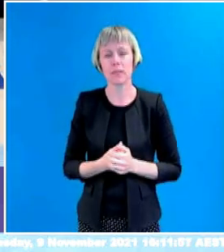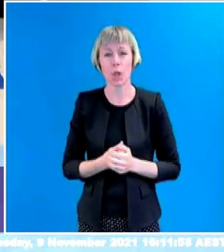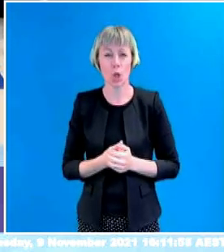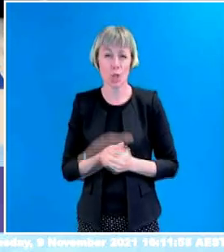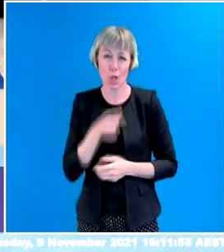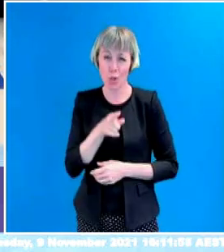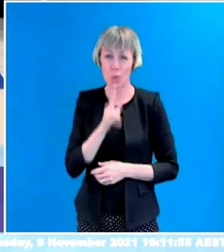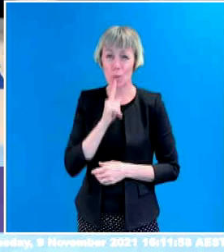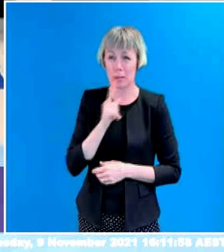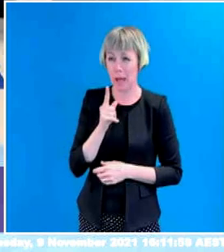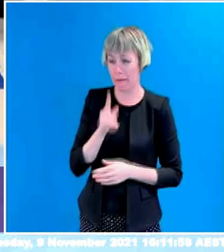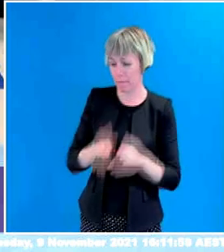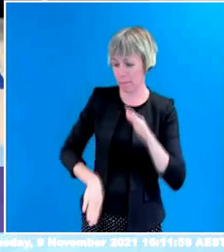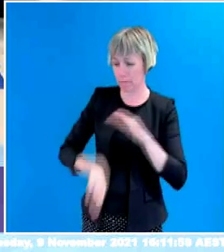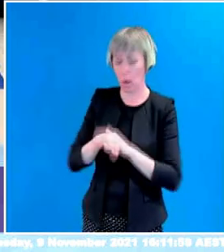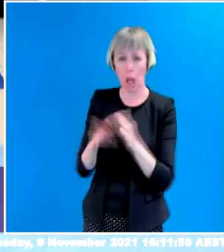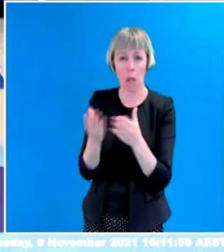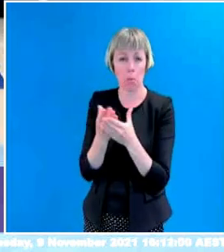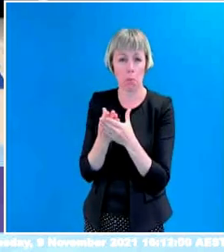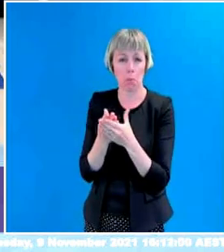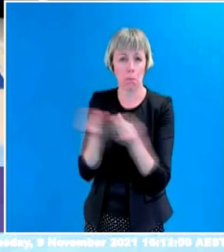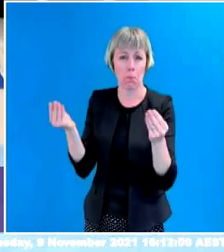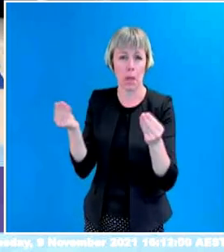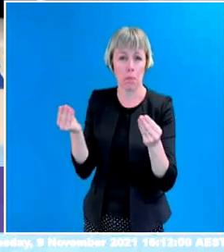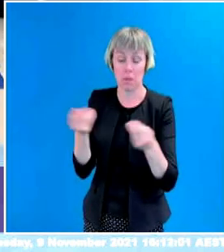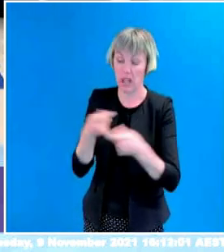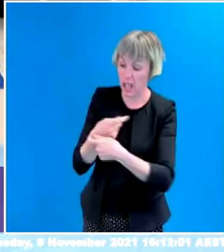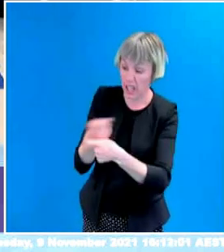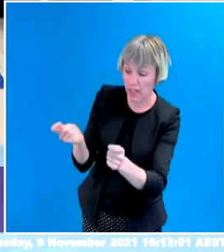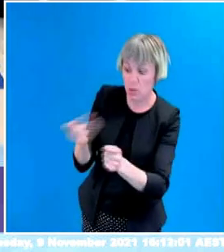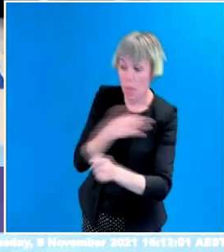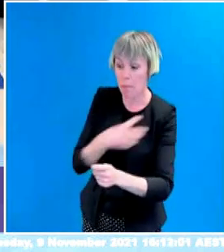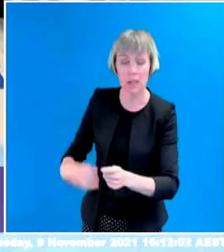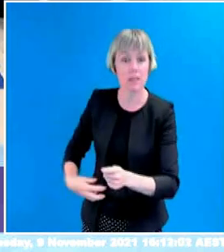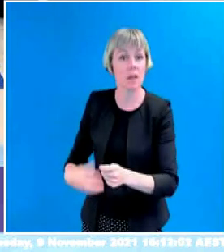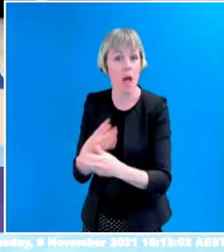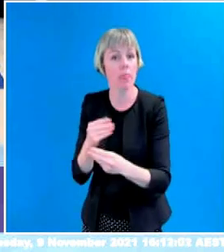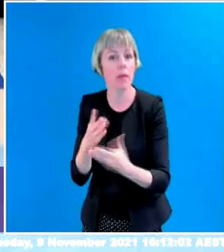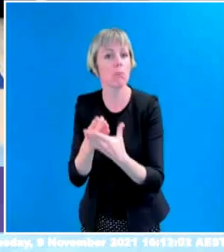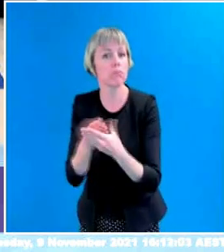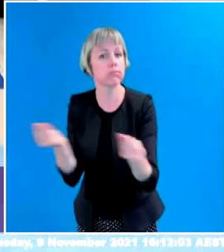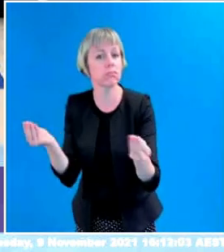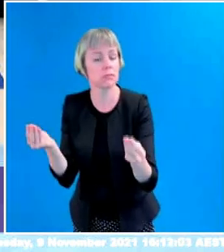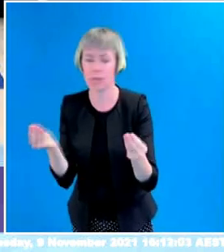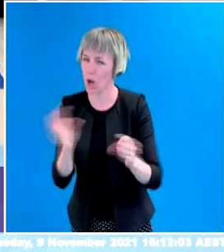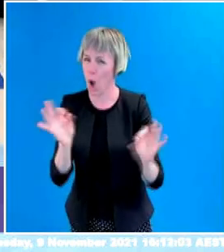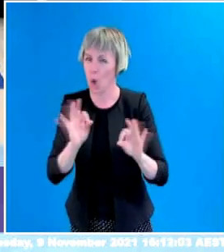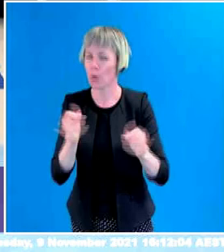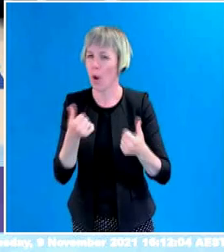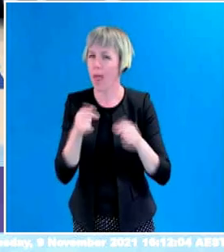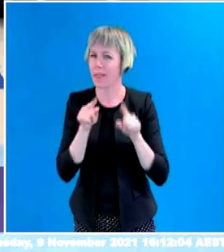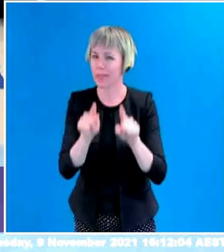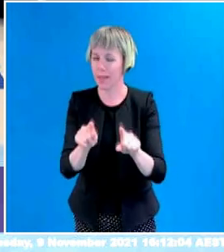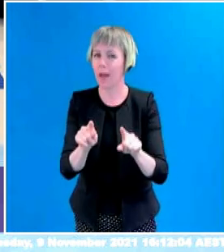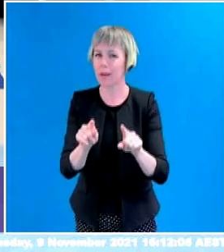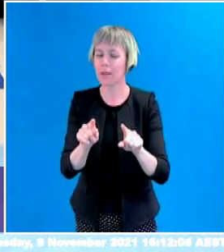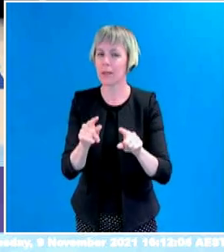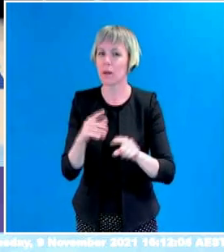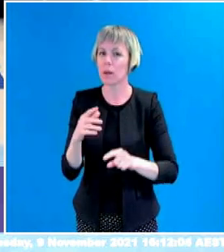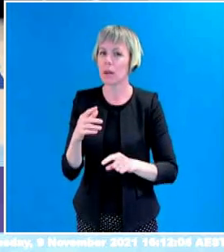these just disappear into. We have a general process and then particular conclusions and recommendations can be picked up and